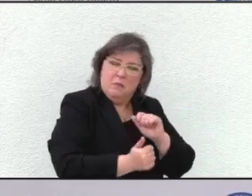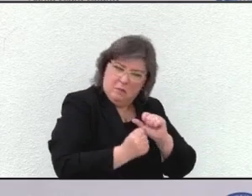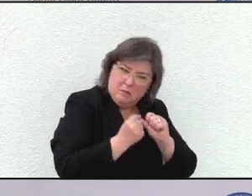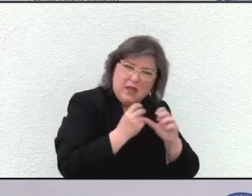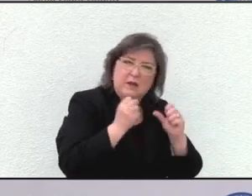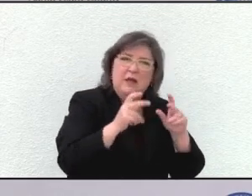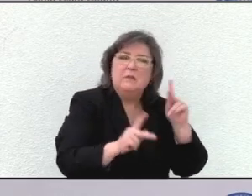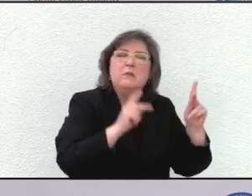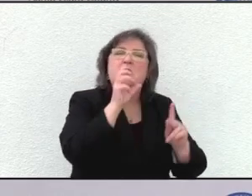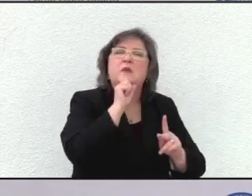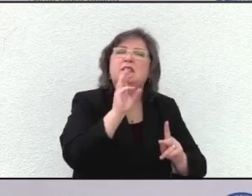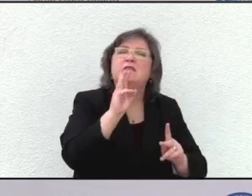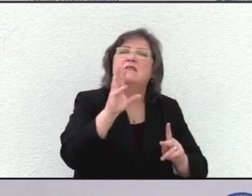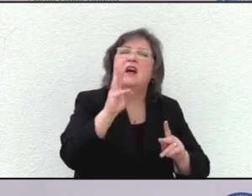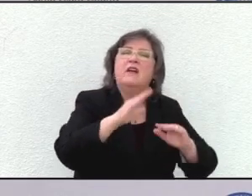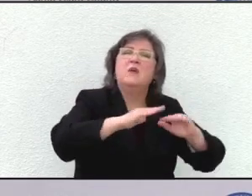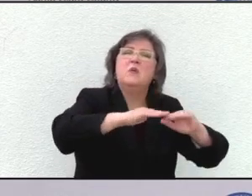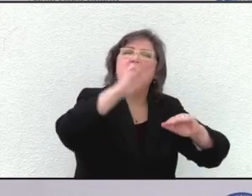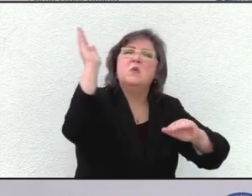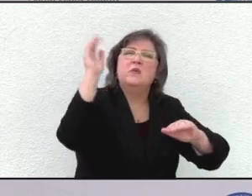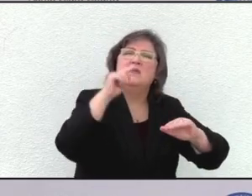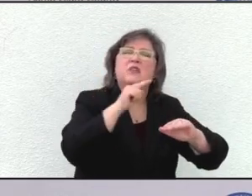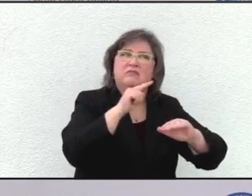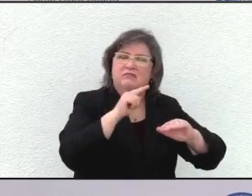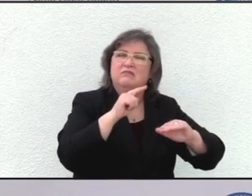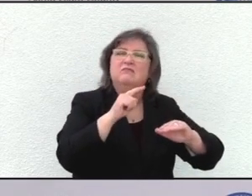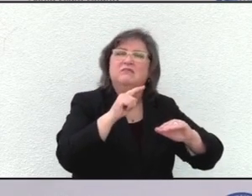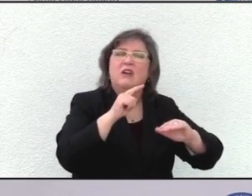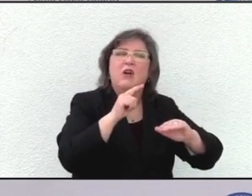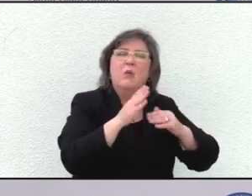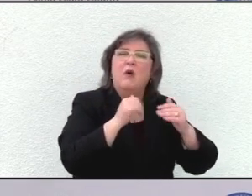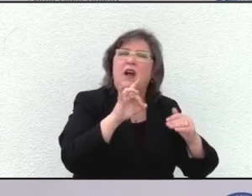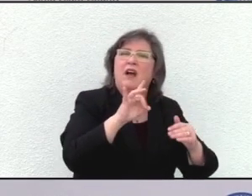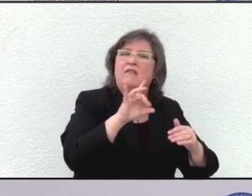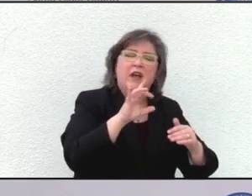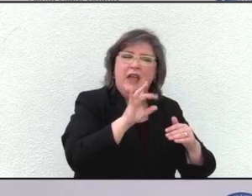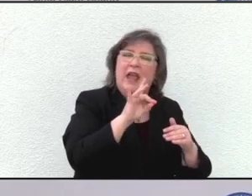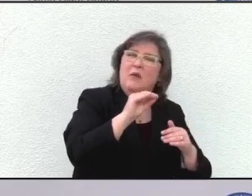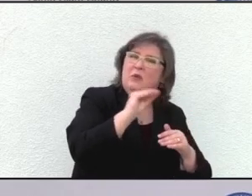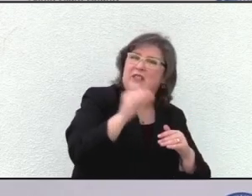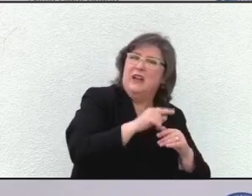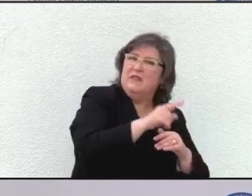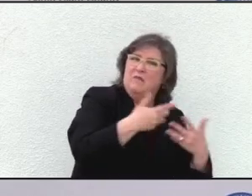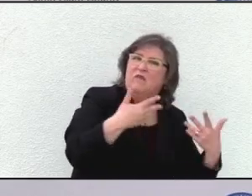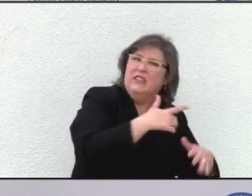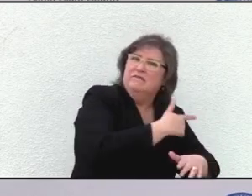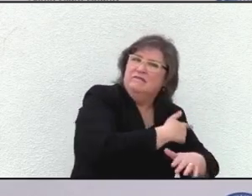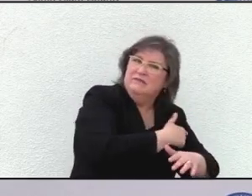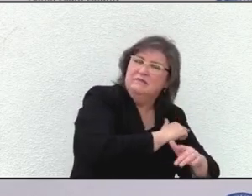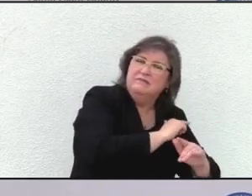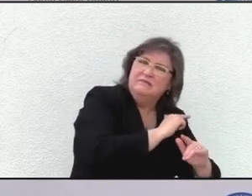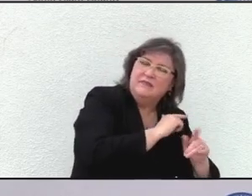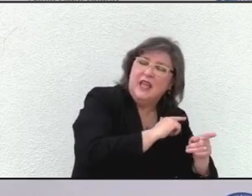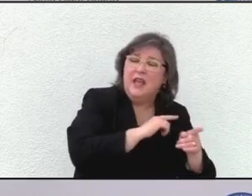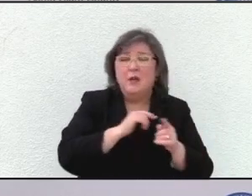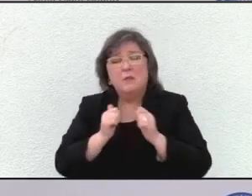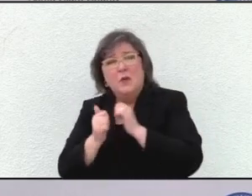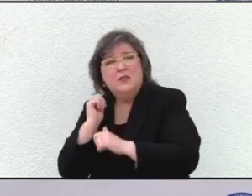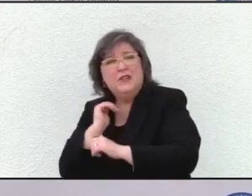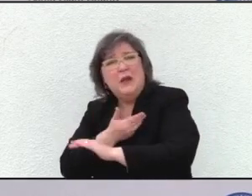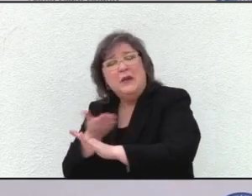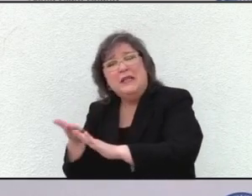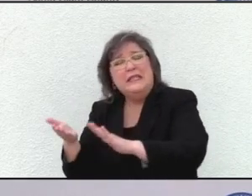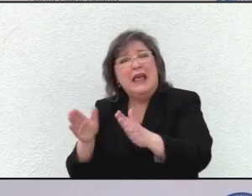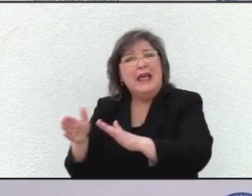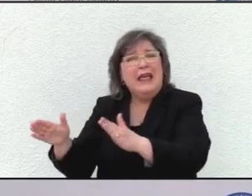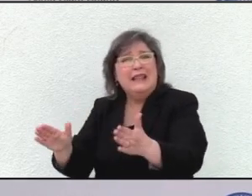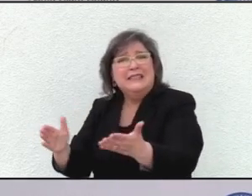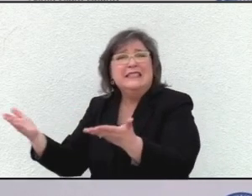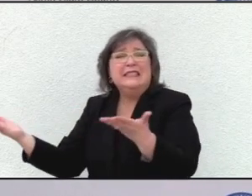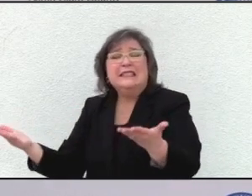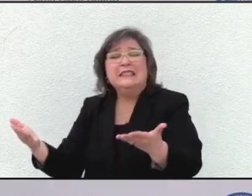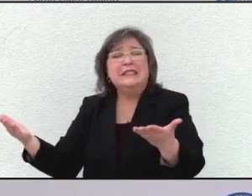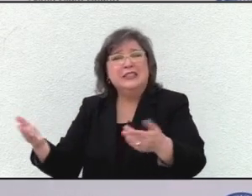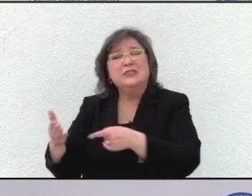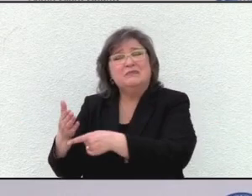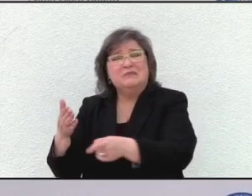65 and over so this vaccination progress protects us and is a a reason for us to be able to